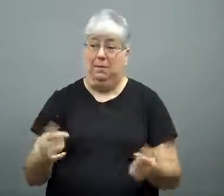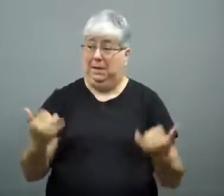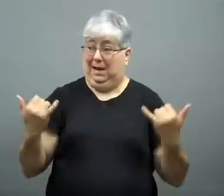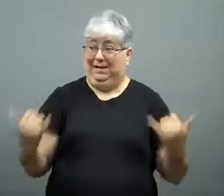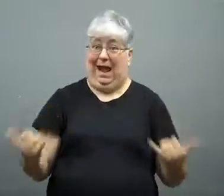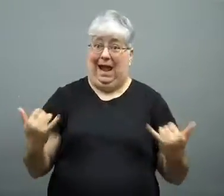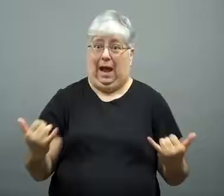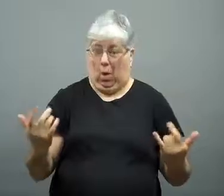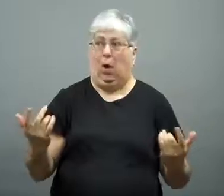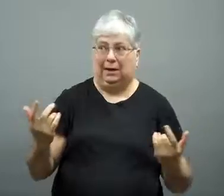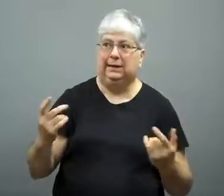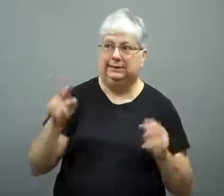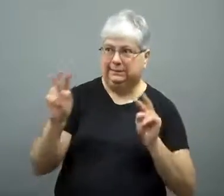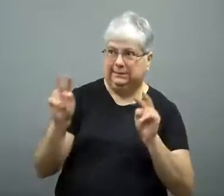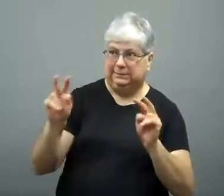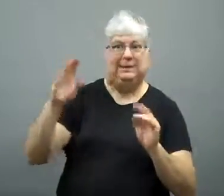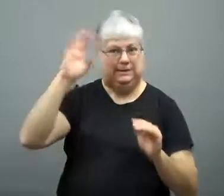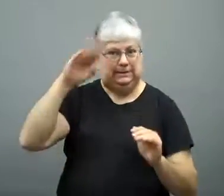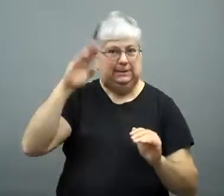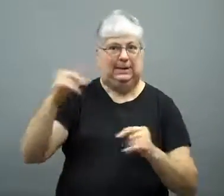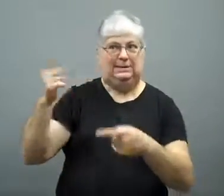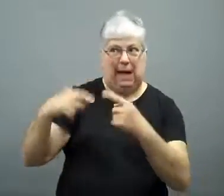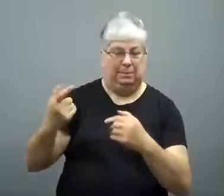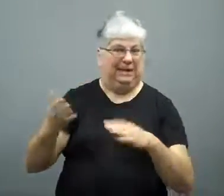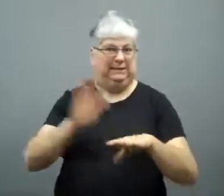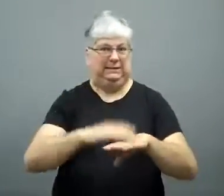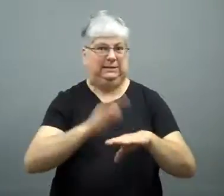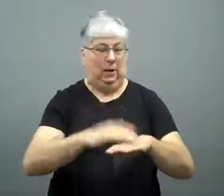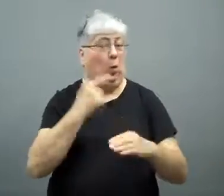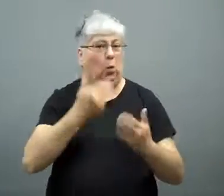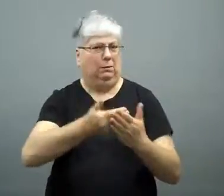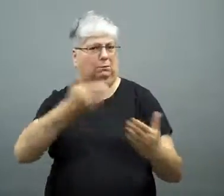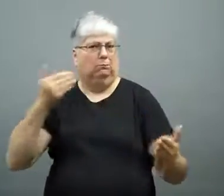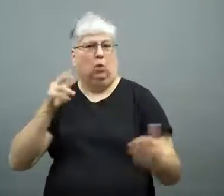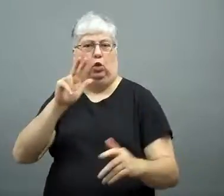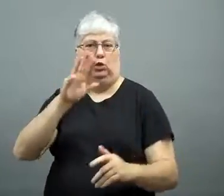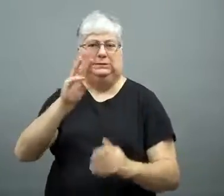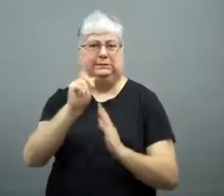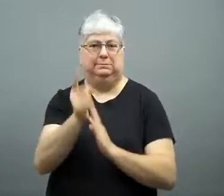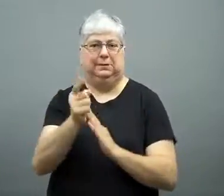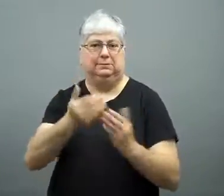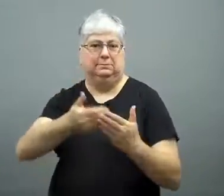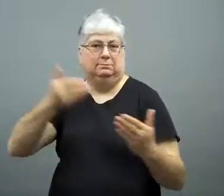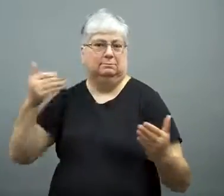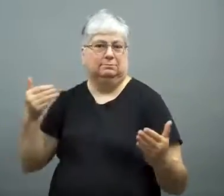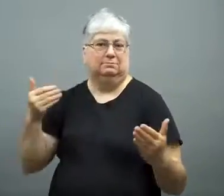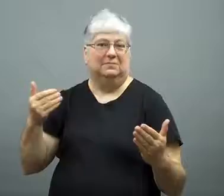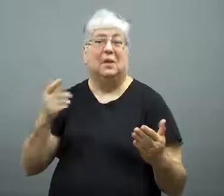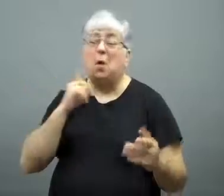This time, they knew it was coming, and people had about 36 minutes notice.